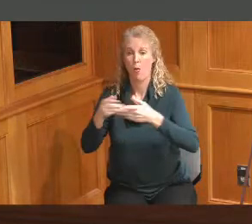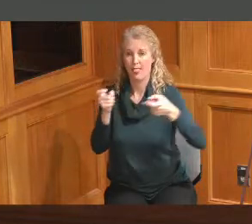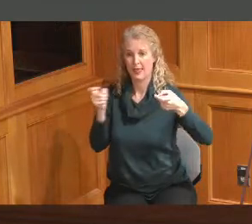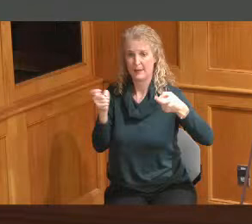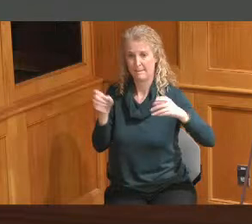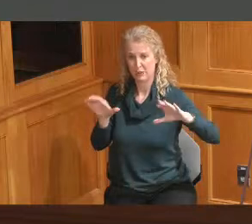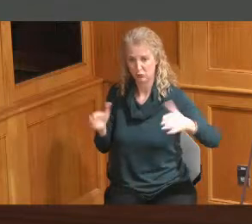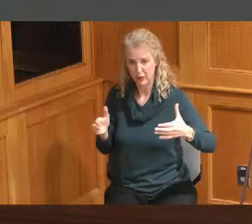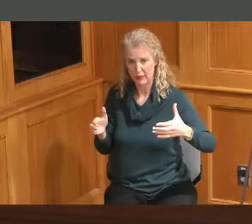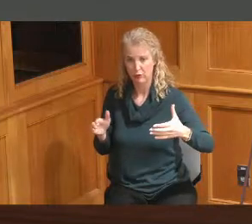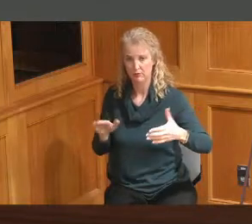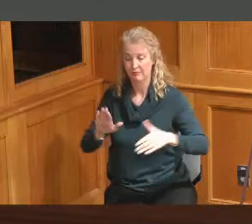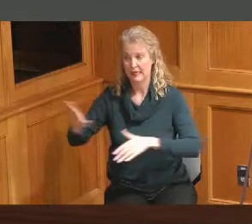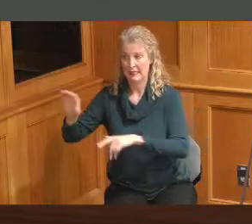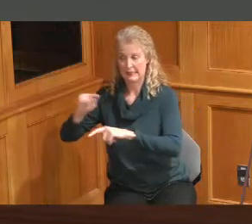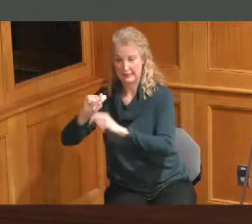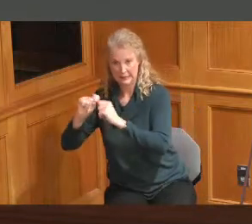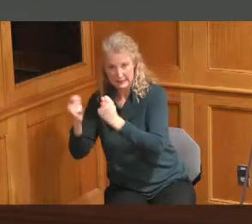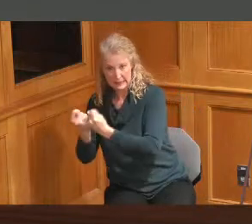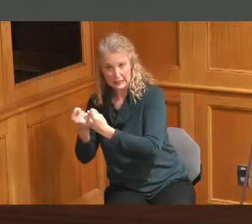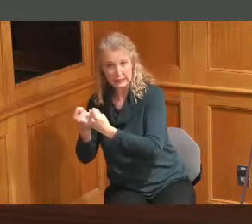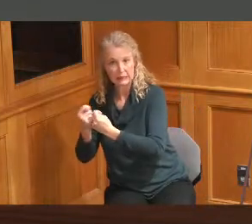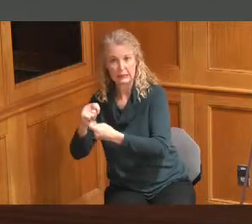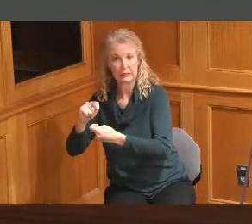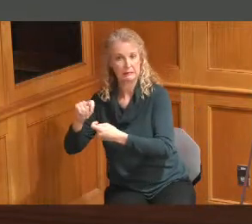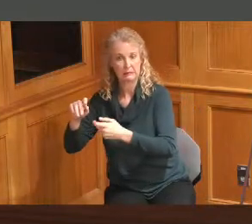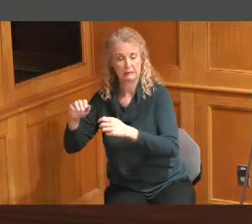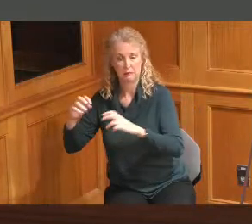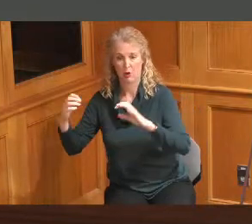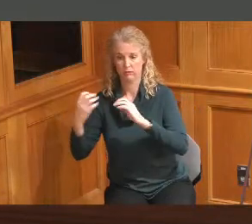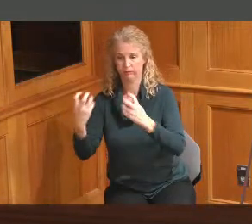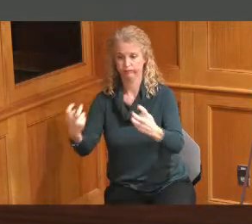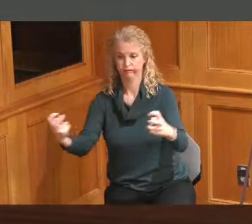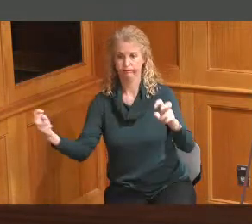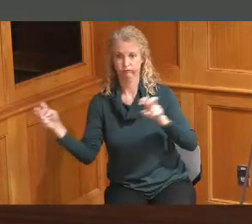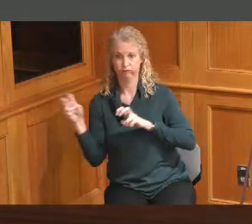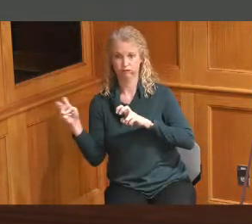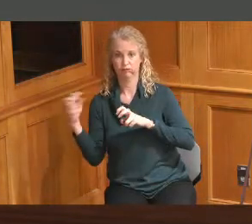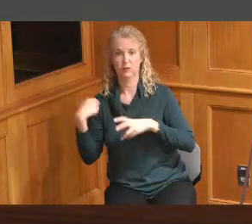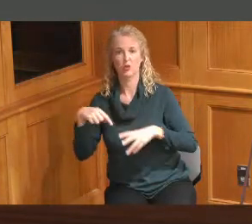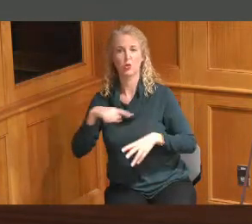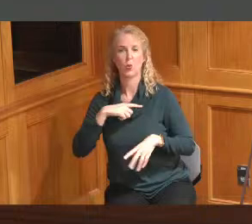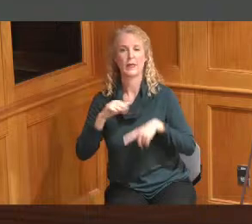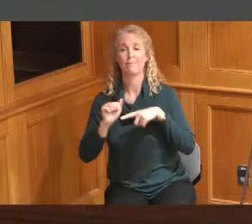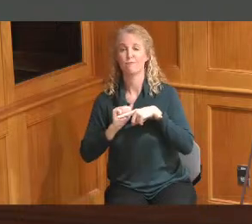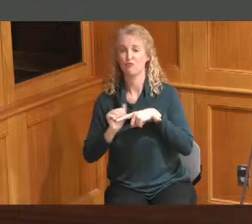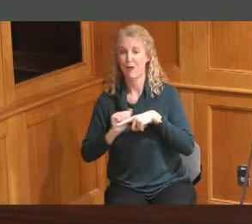County Nick and Morgan and others in his office led us through an exercise where we basically were